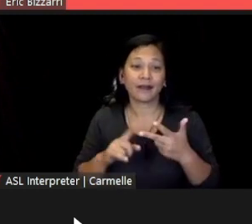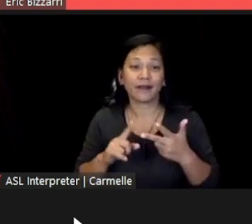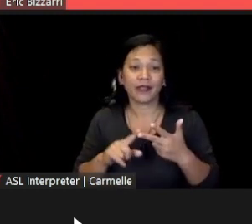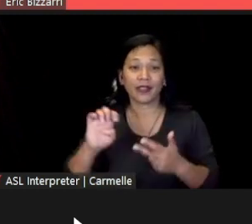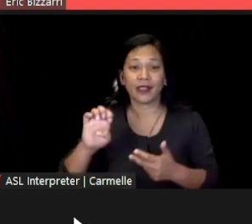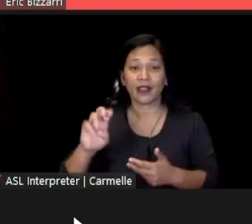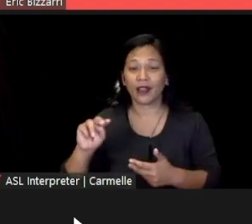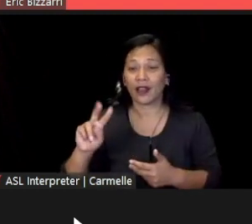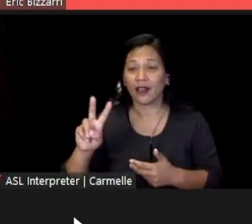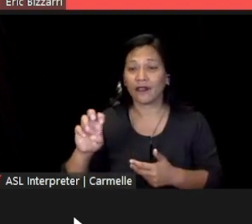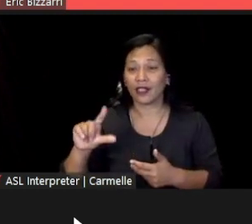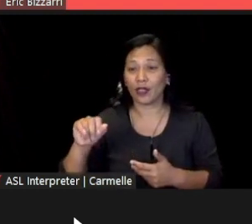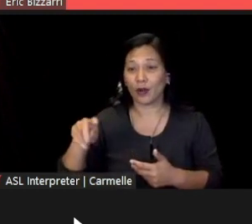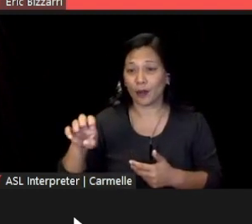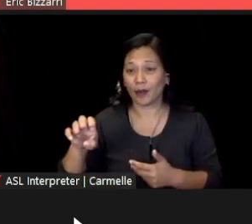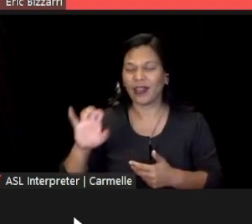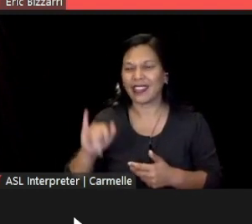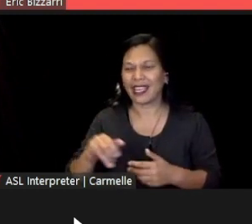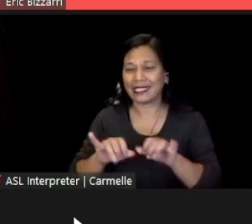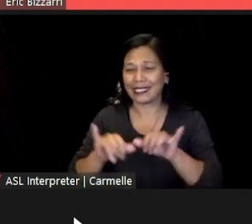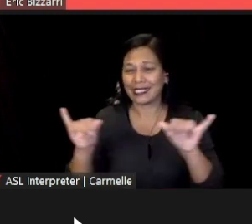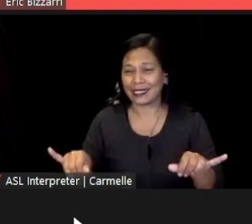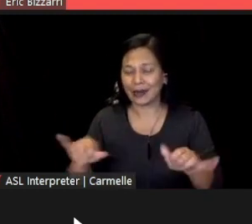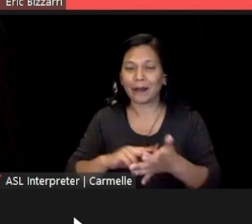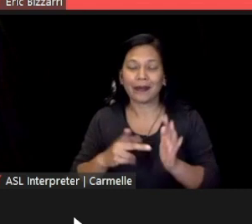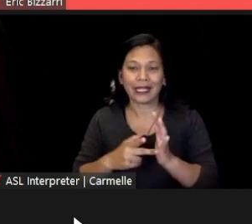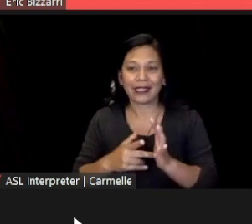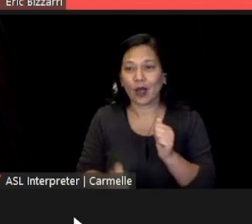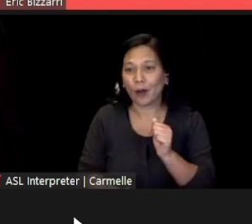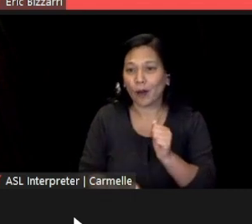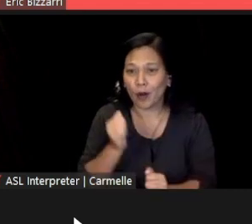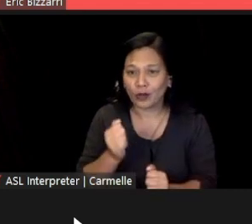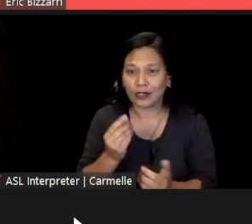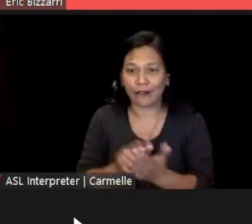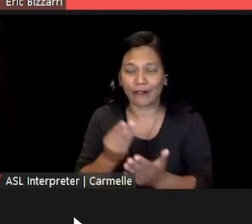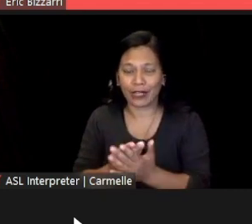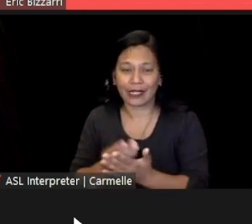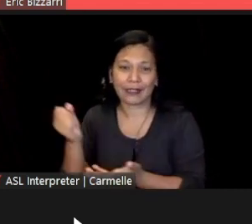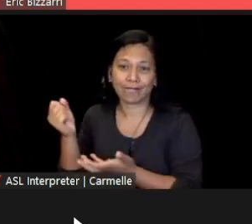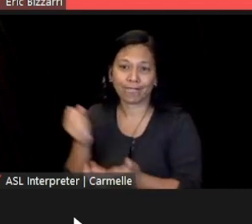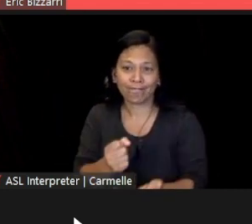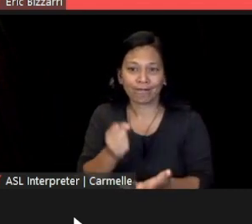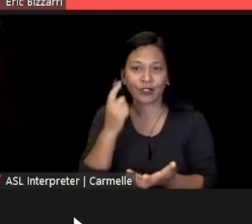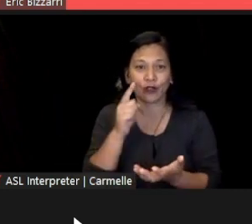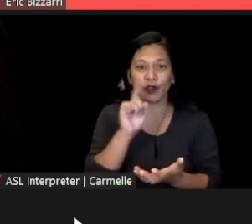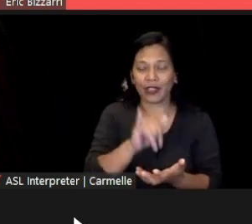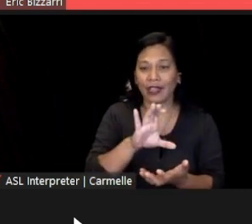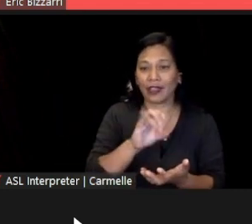So the envelope system represents the vast majority of funding and the convergence stream.